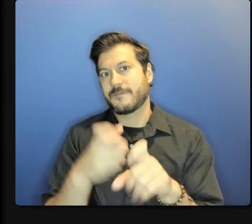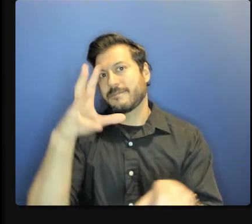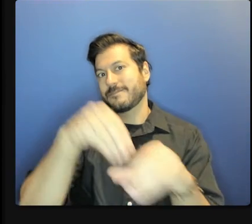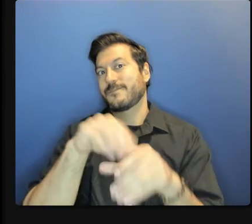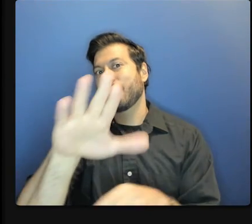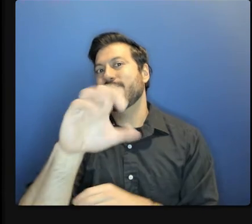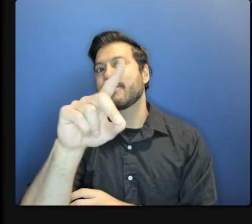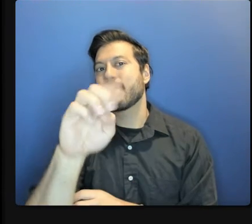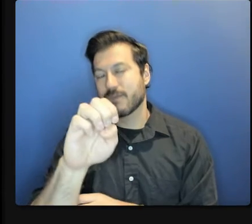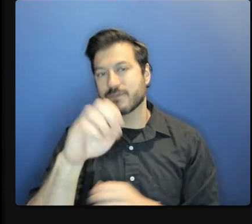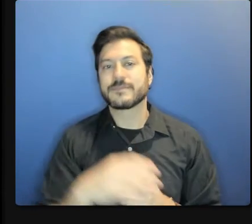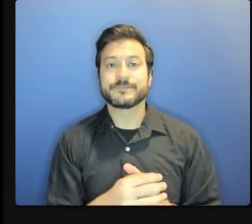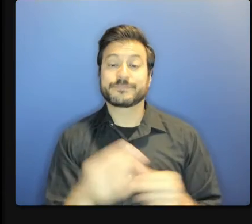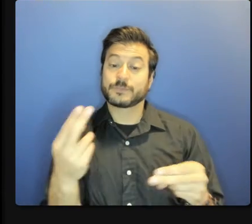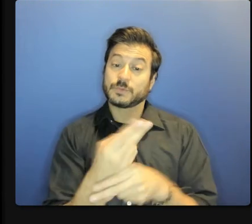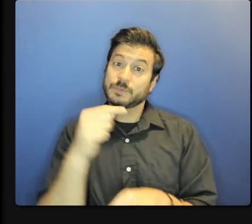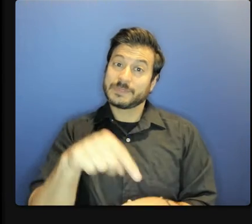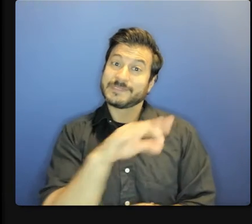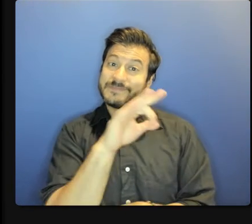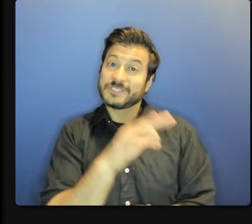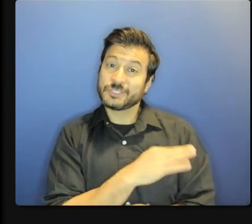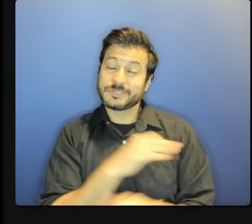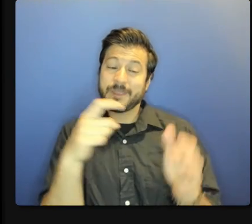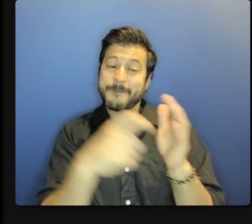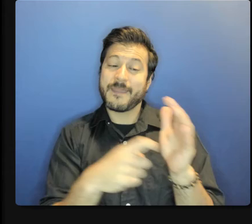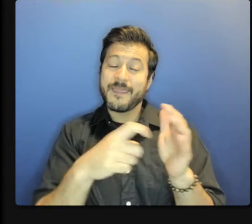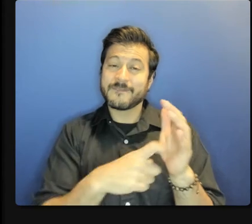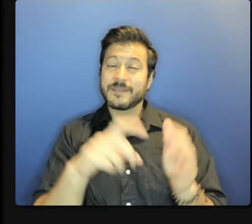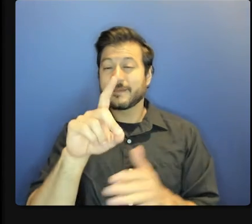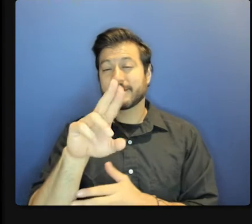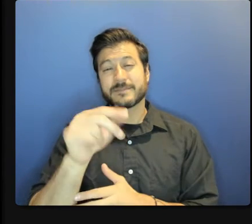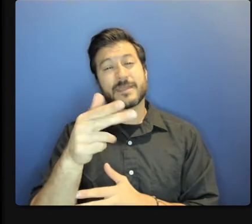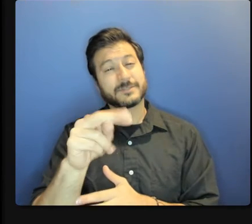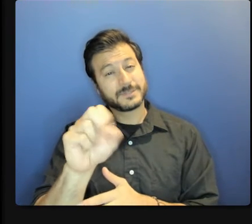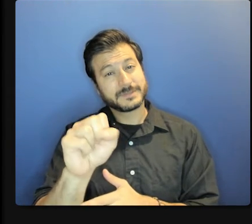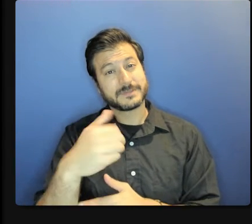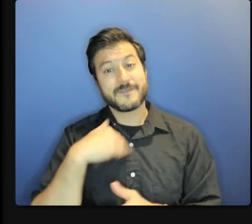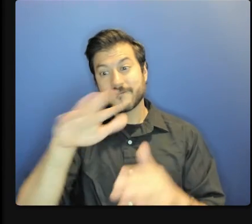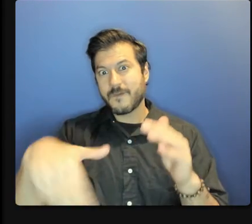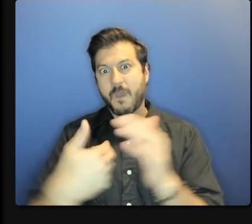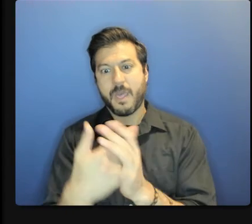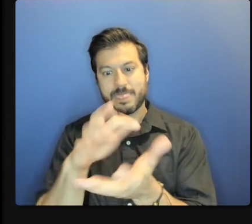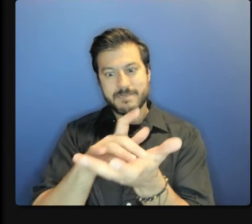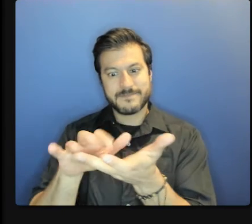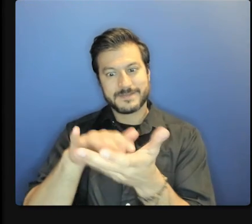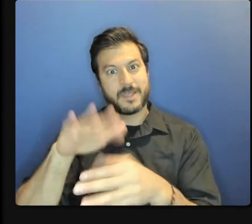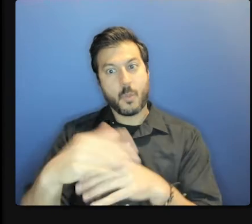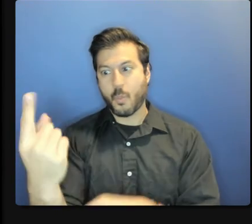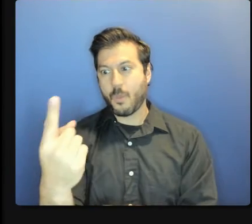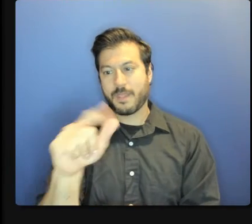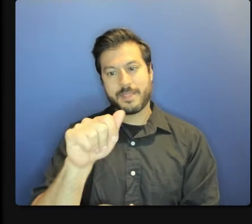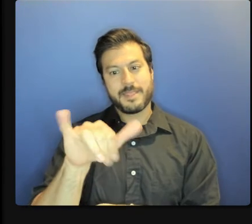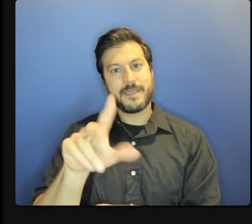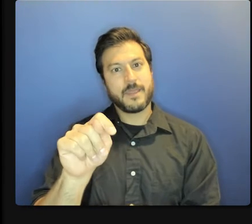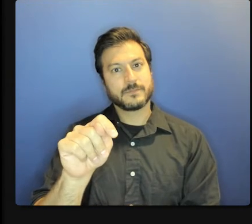directly from within your code Using this feature, Minecraft Dungeons could go ahead and have all of the buttons on a single layout,